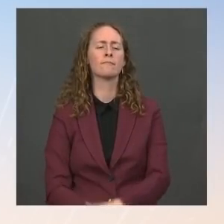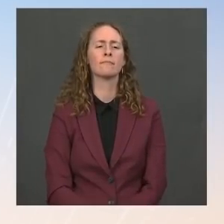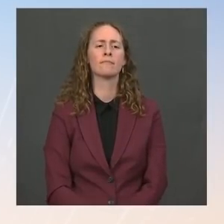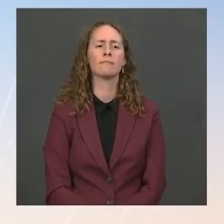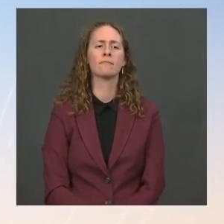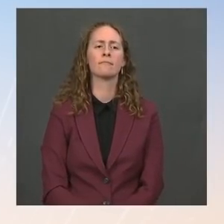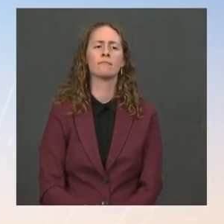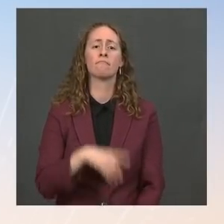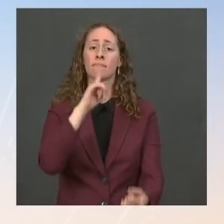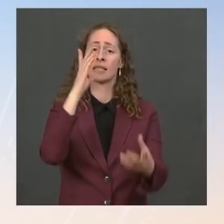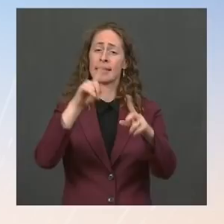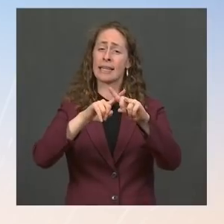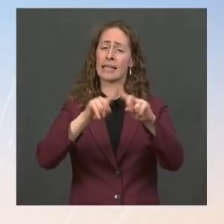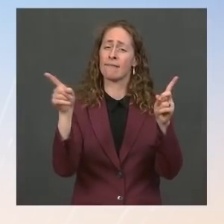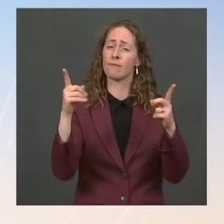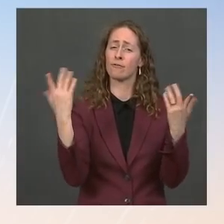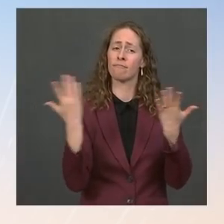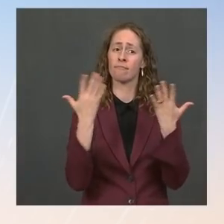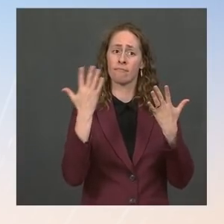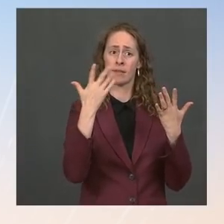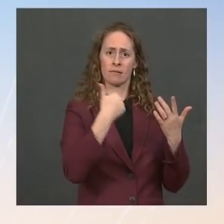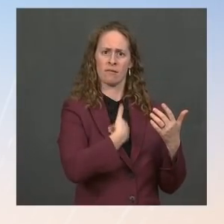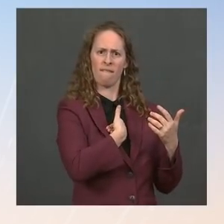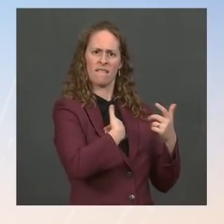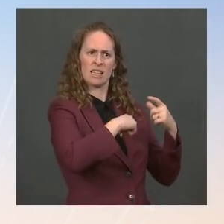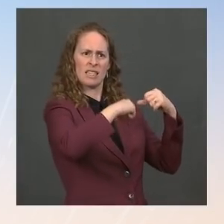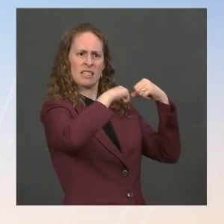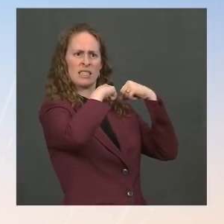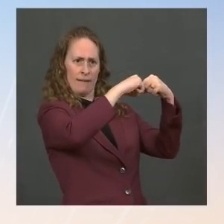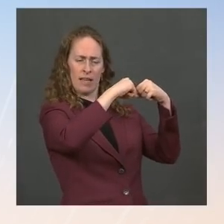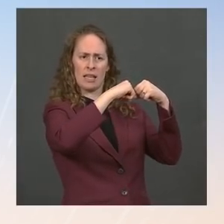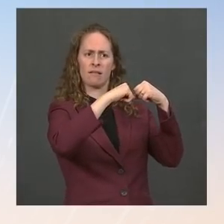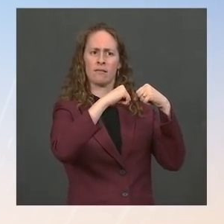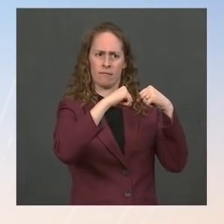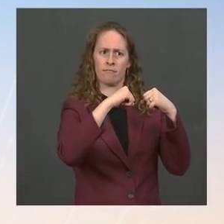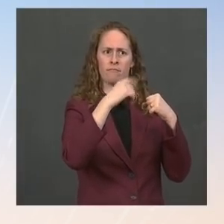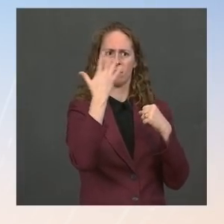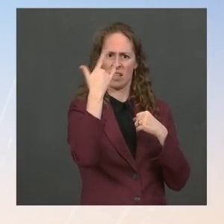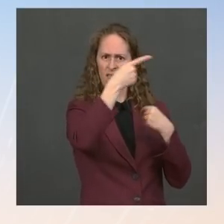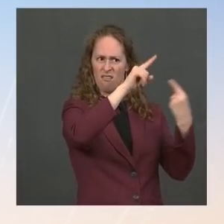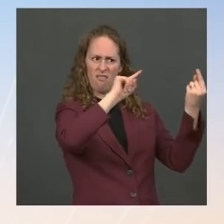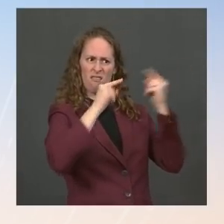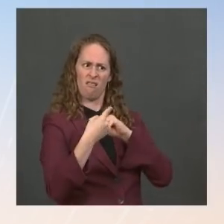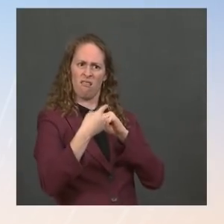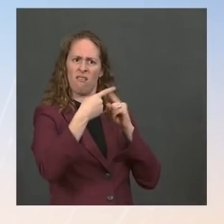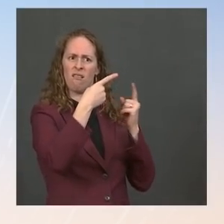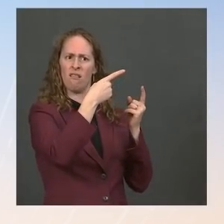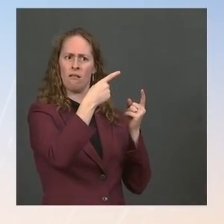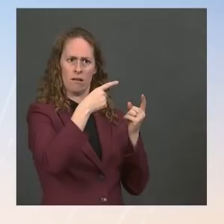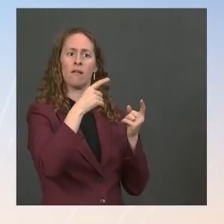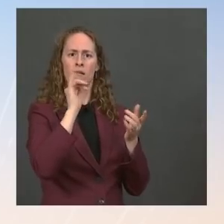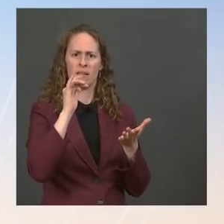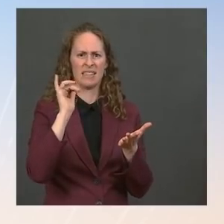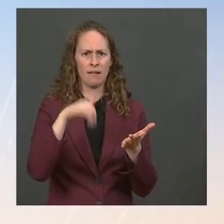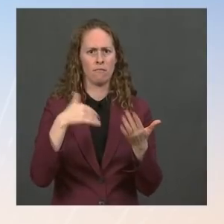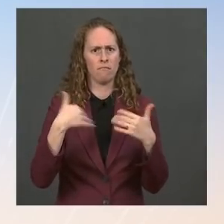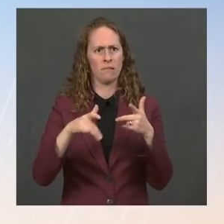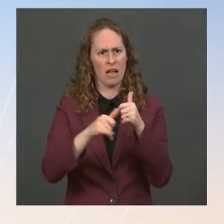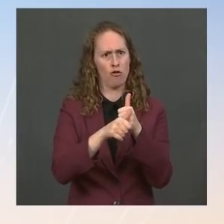based on an imminent threat to U.S. forces -- that's why I referenced that -- who were obviously on the ground, and these were threats -- as you all lived through and covered